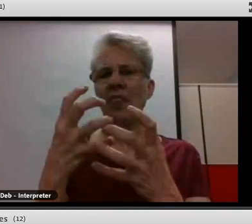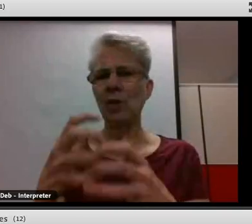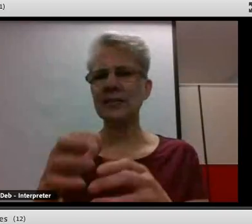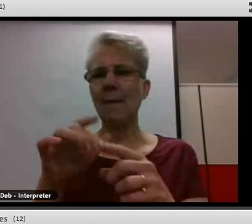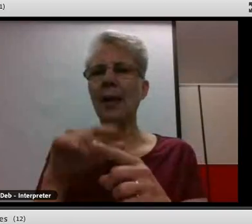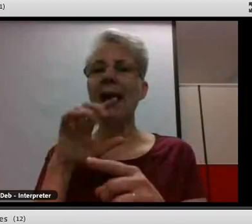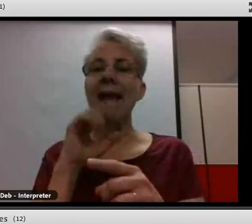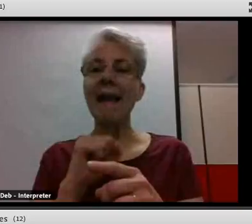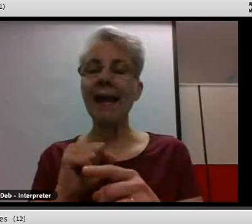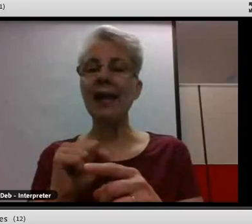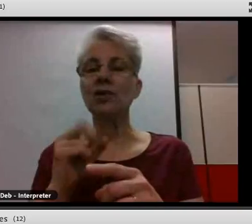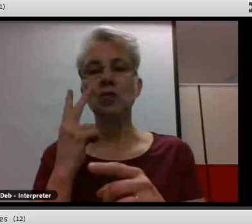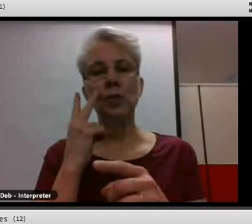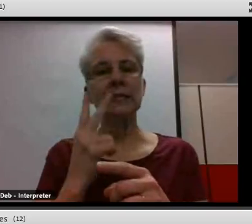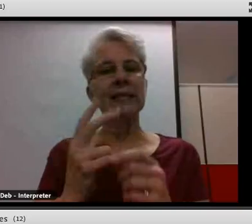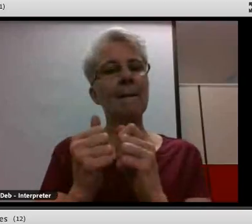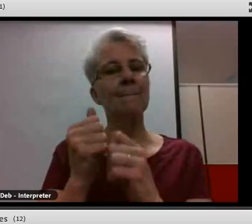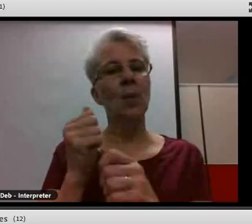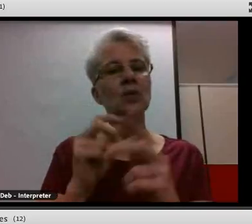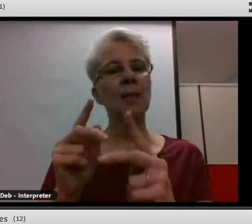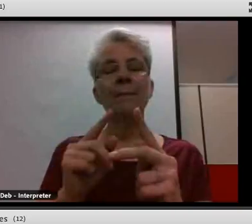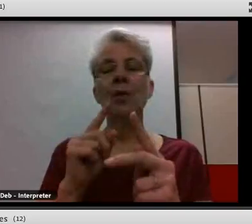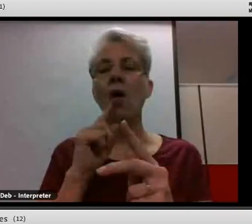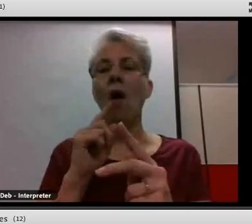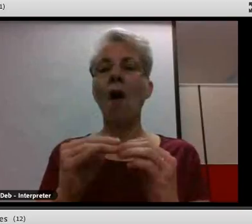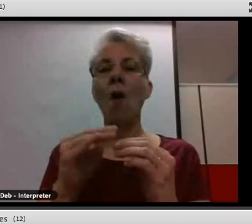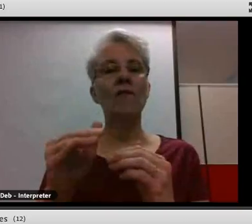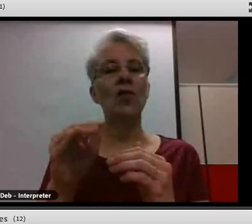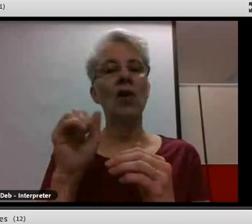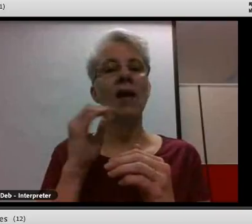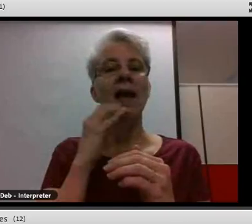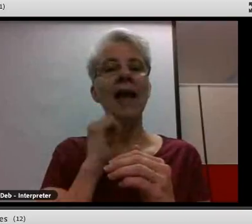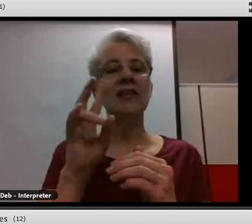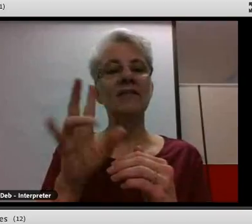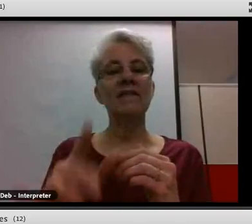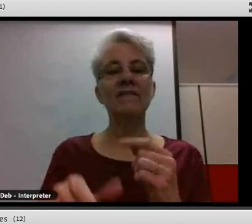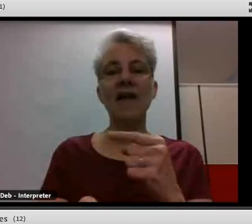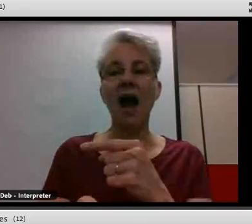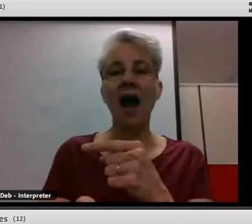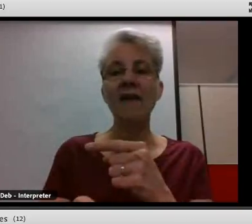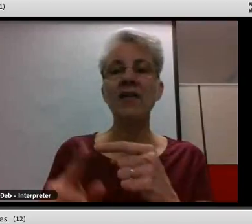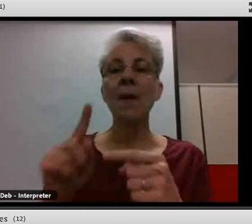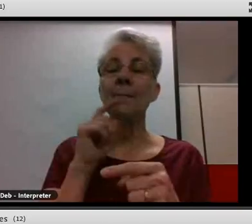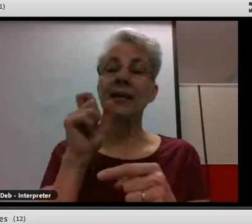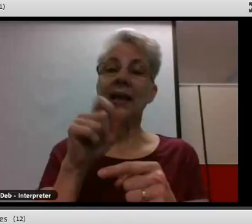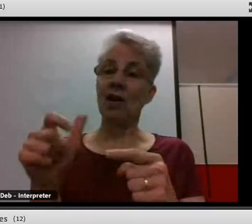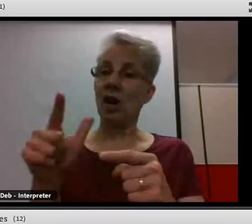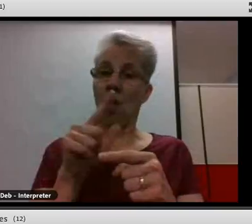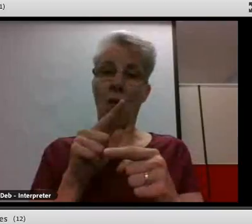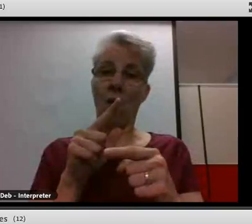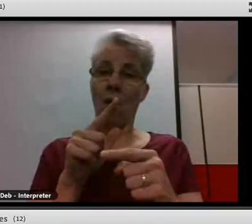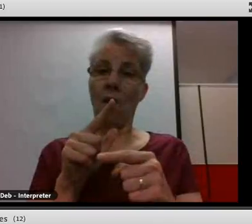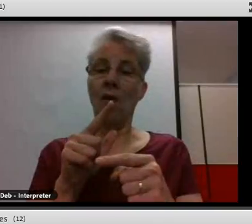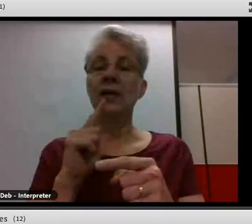The students I teach now, I think they do get something, but we did not. So if you -- If you or your staff